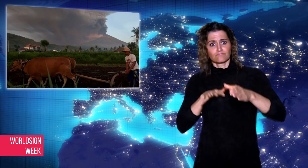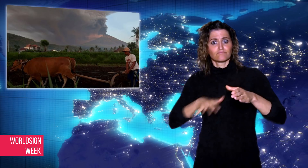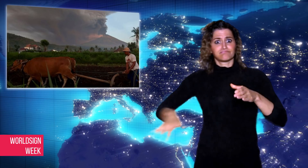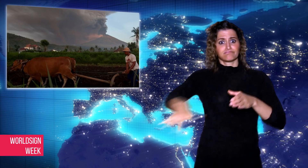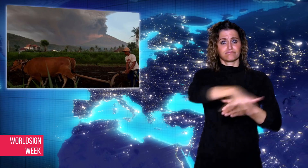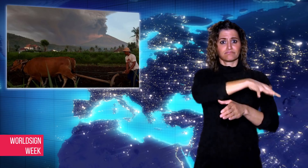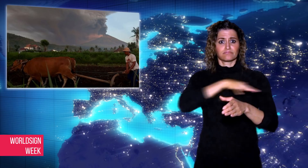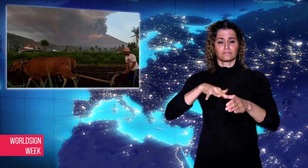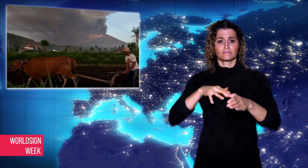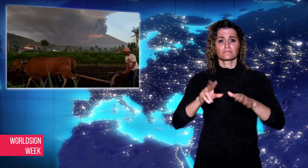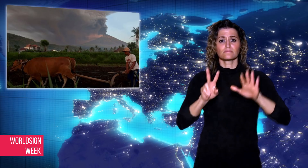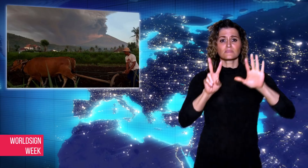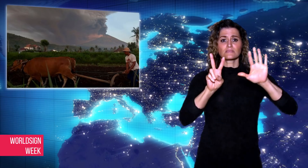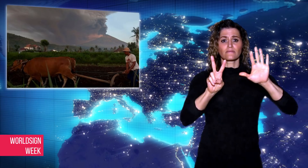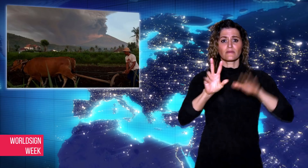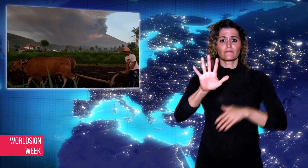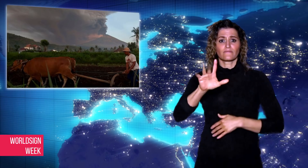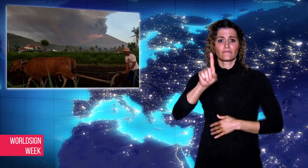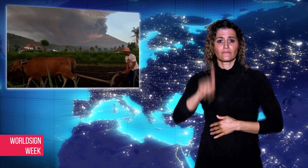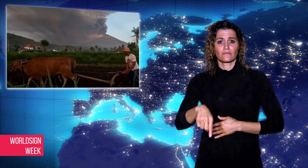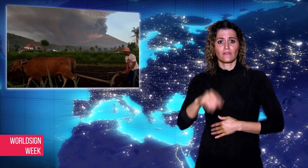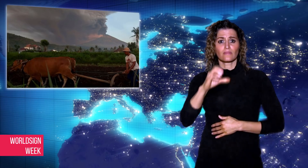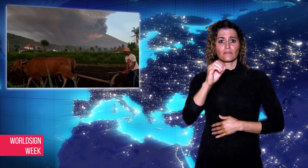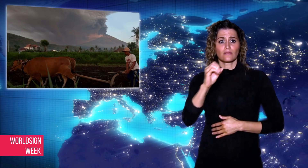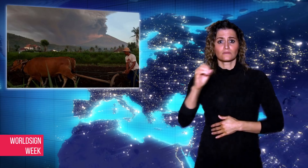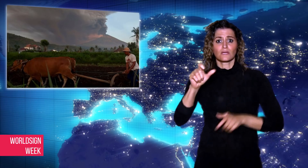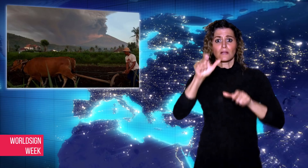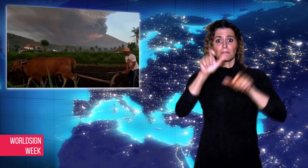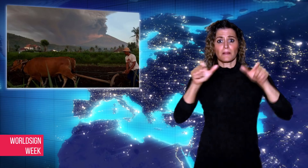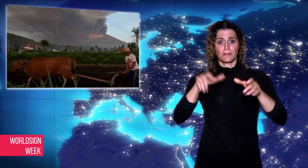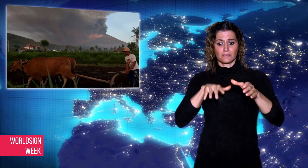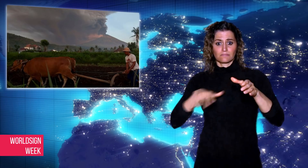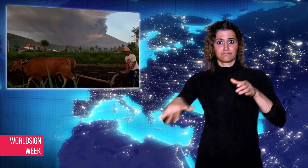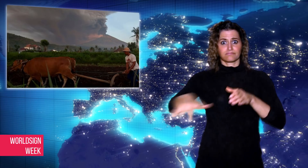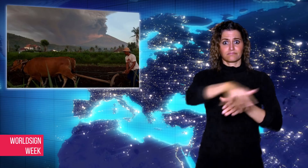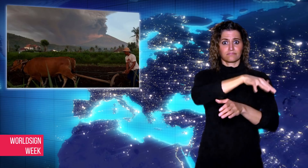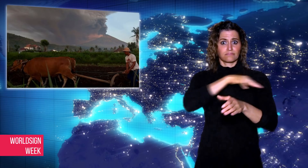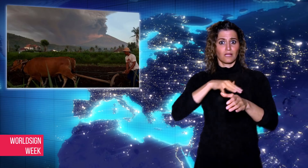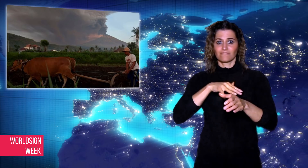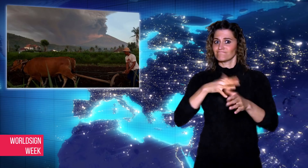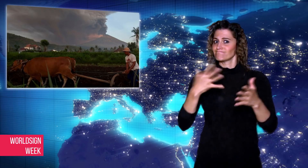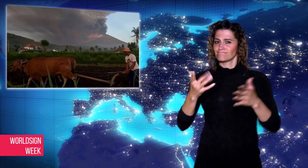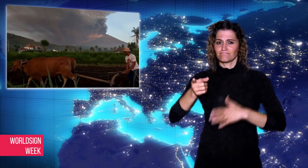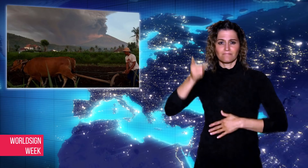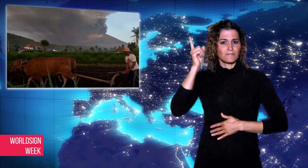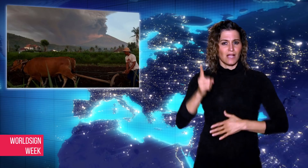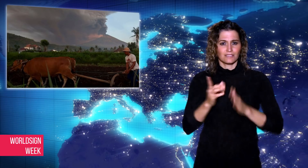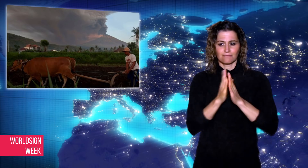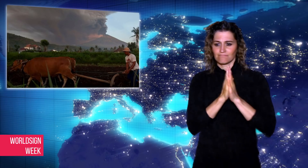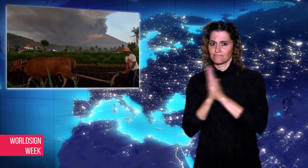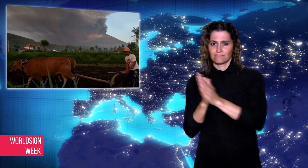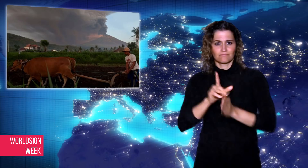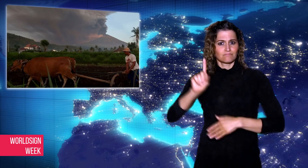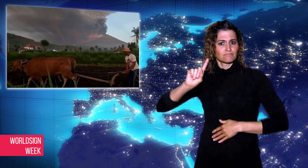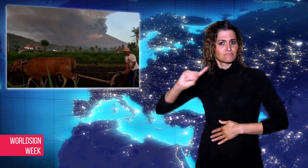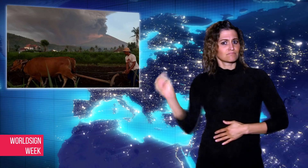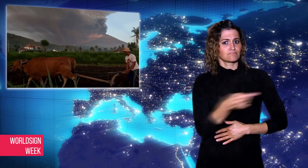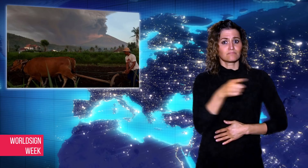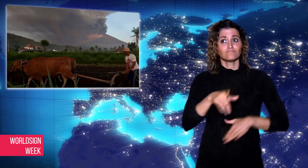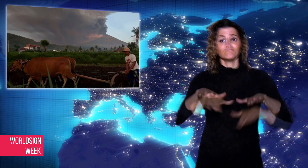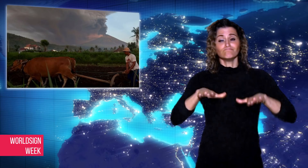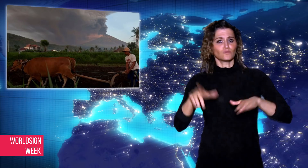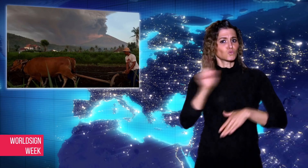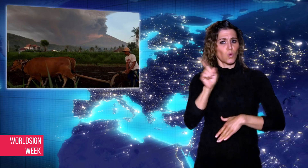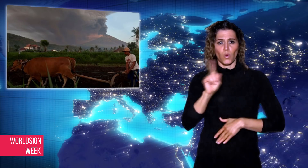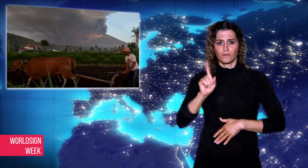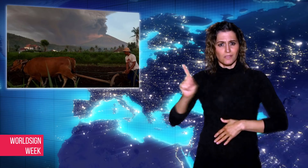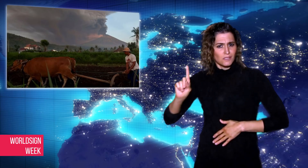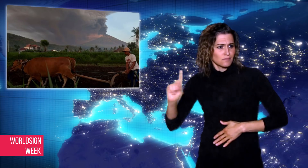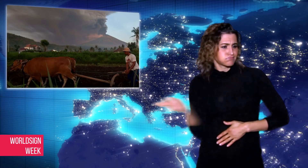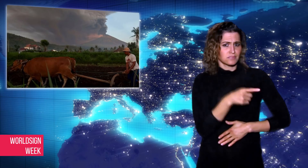distributed for respiration protection.